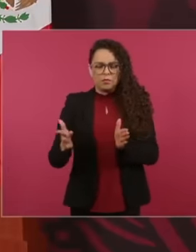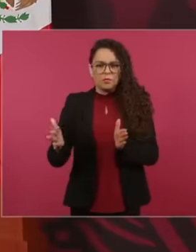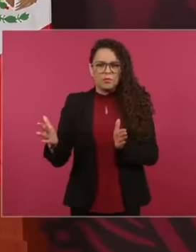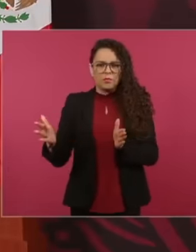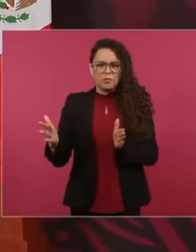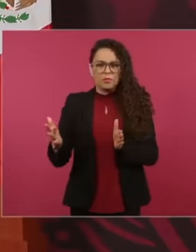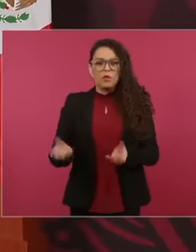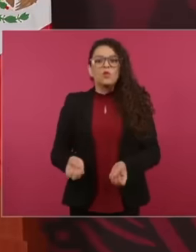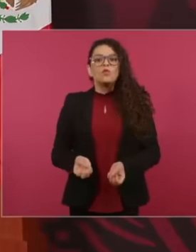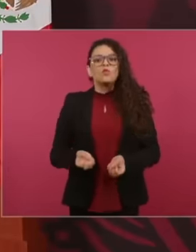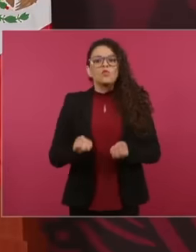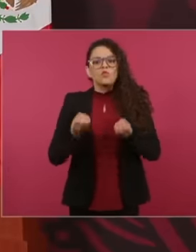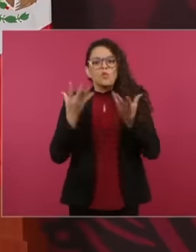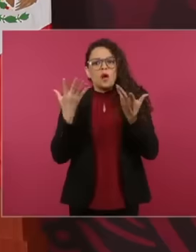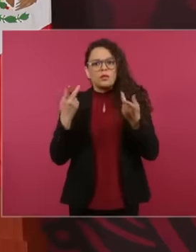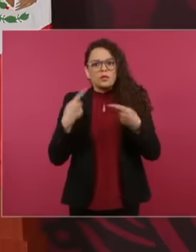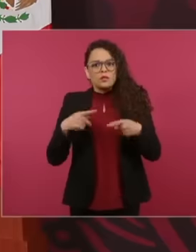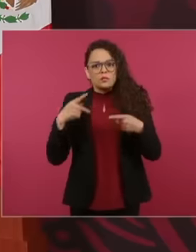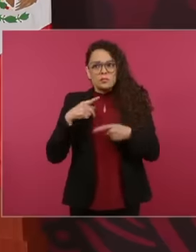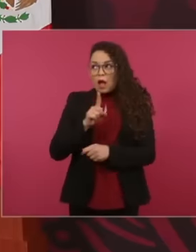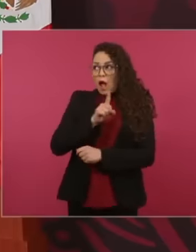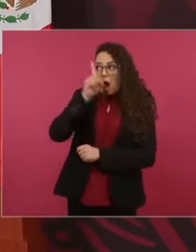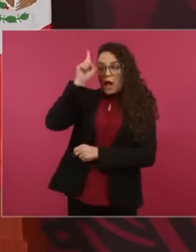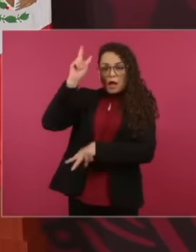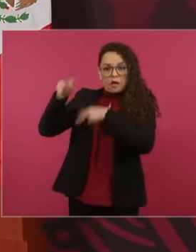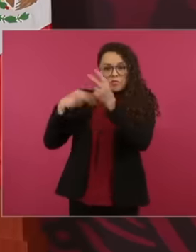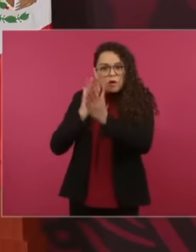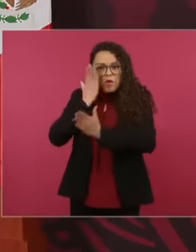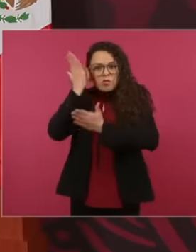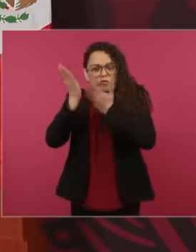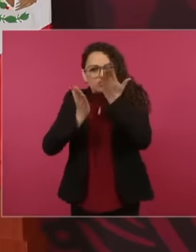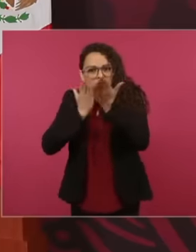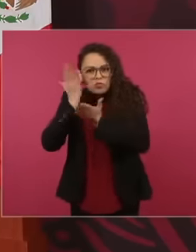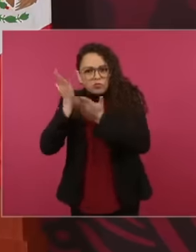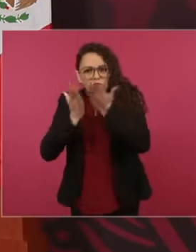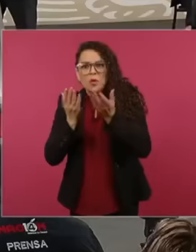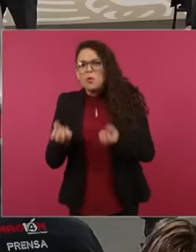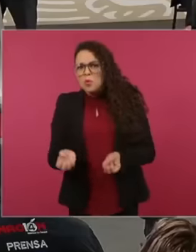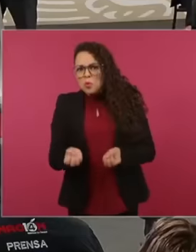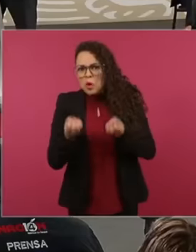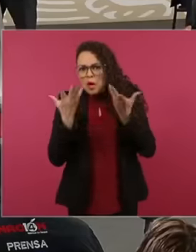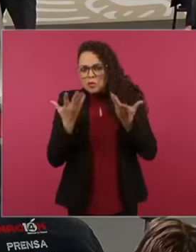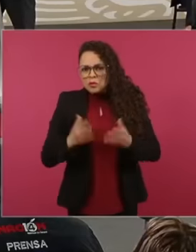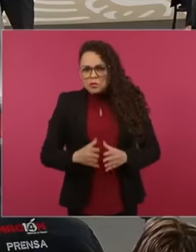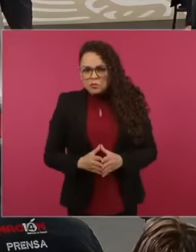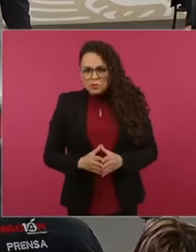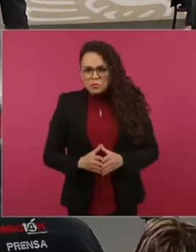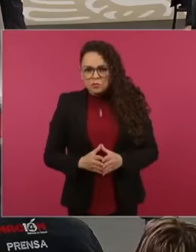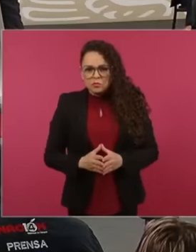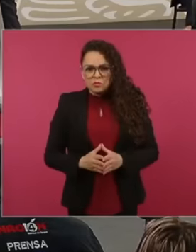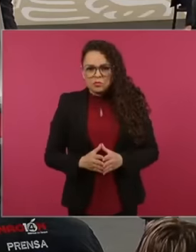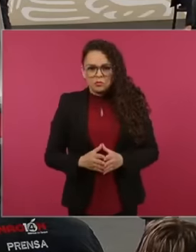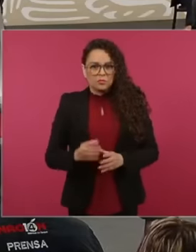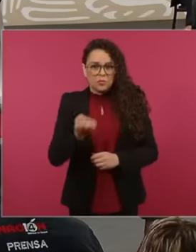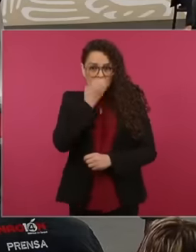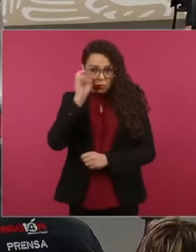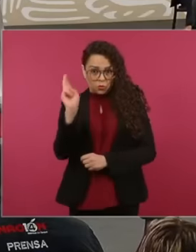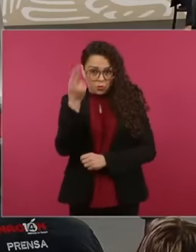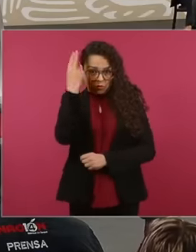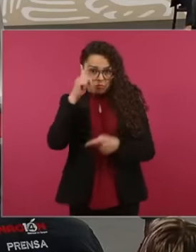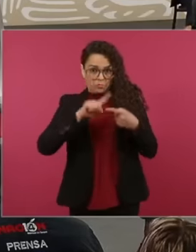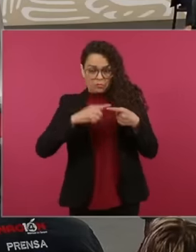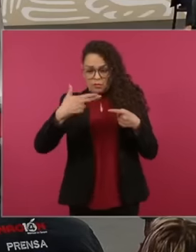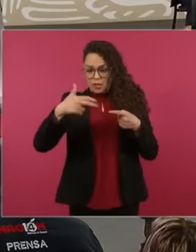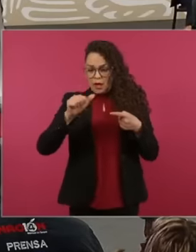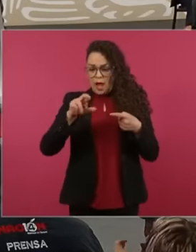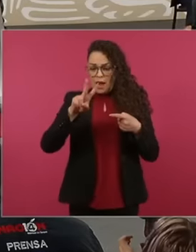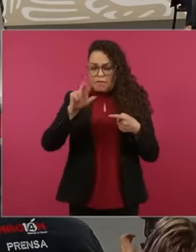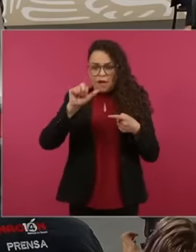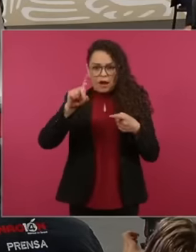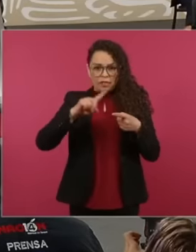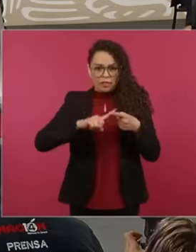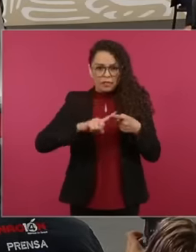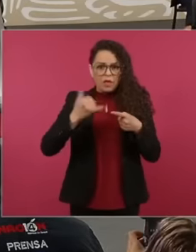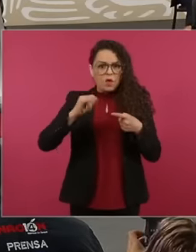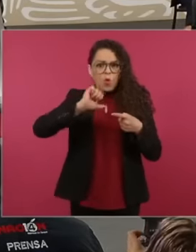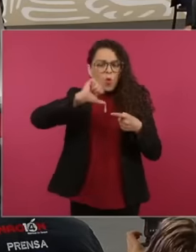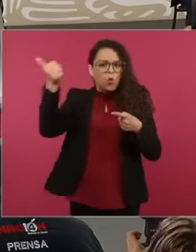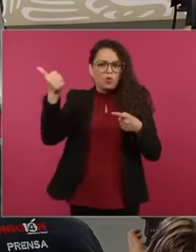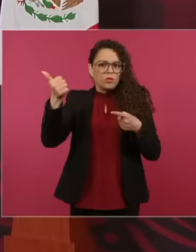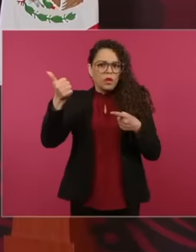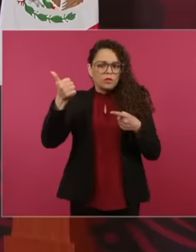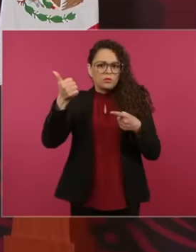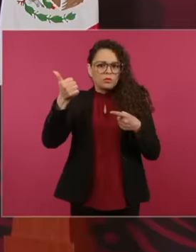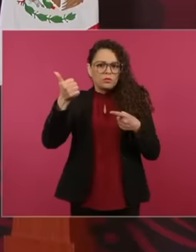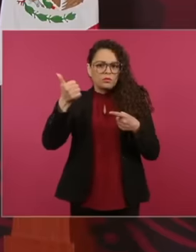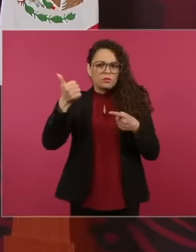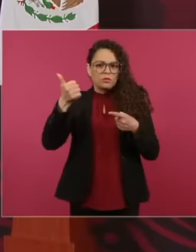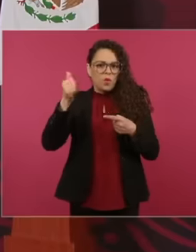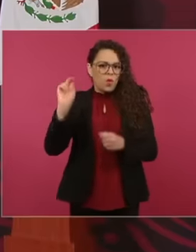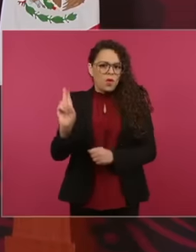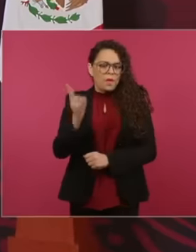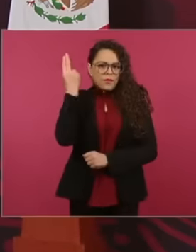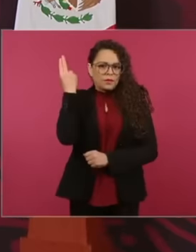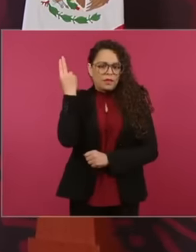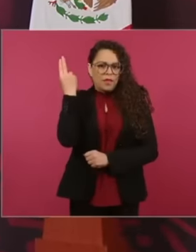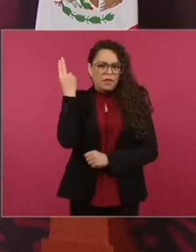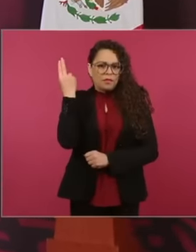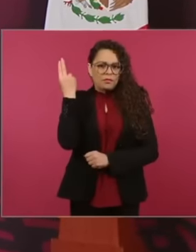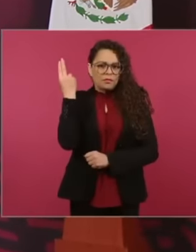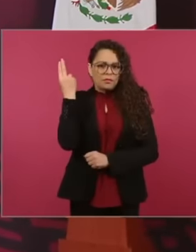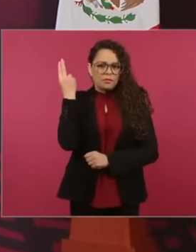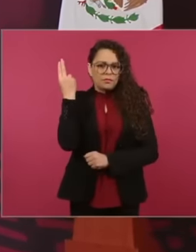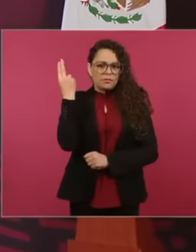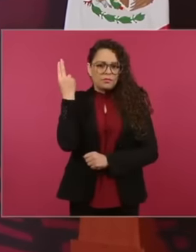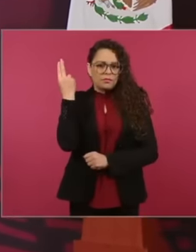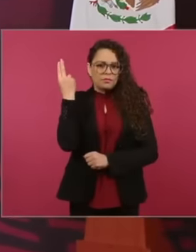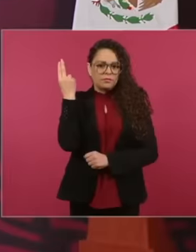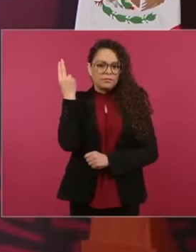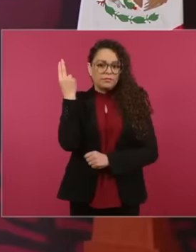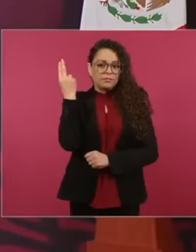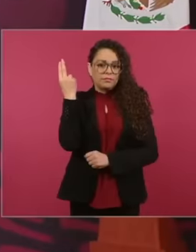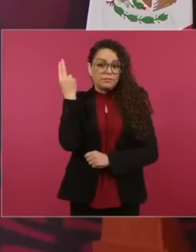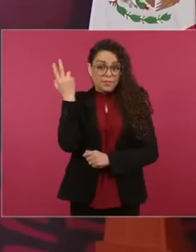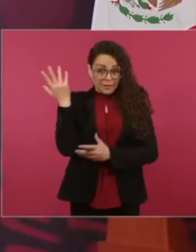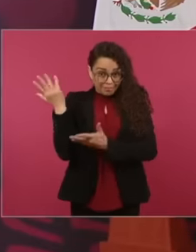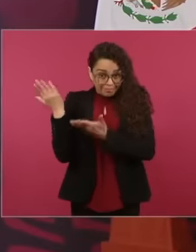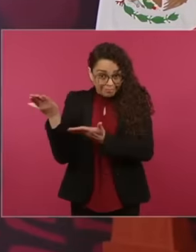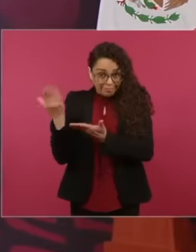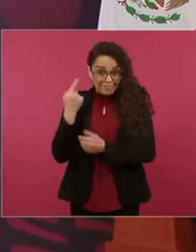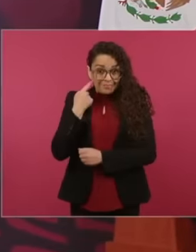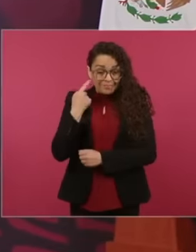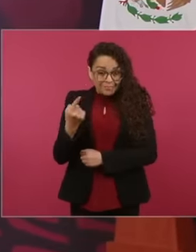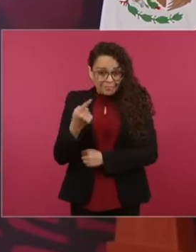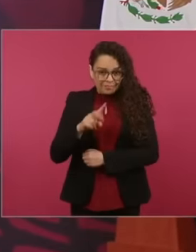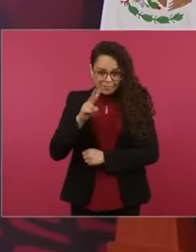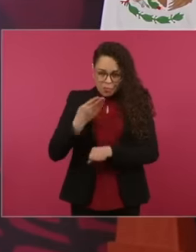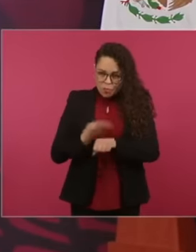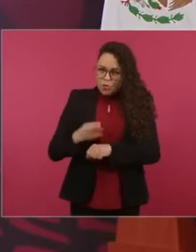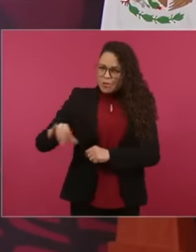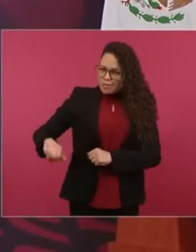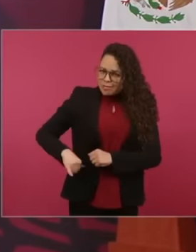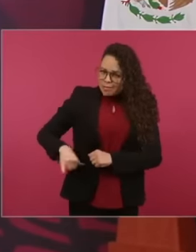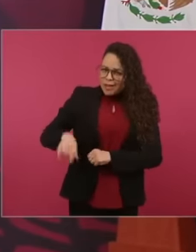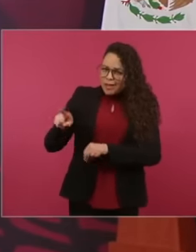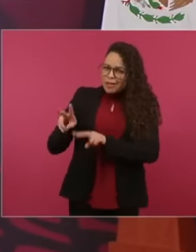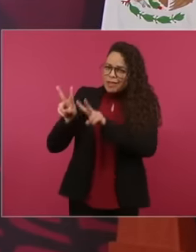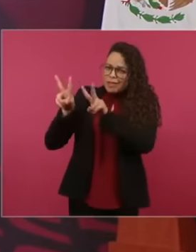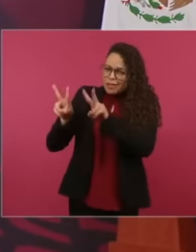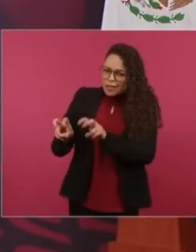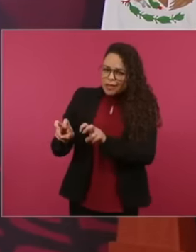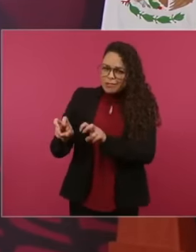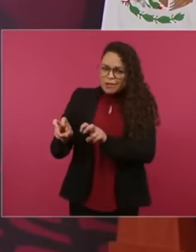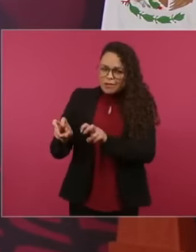there at Harvard and in other universities in Buenos Aires. This is an interesting topic. How do we have to